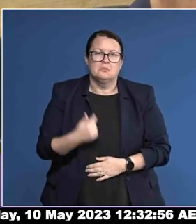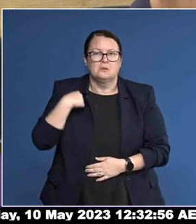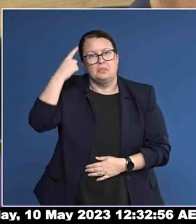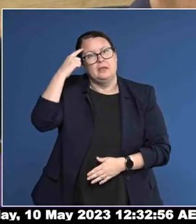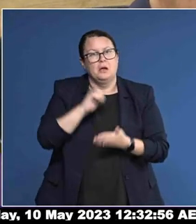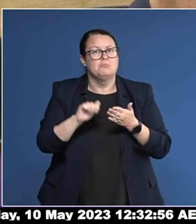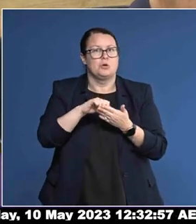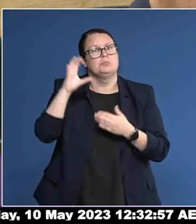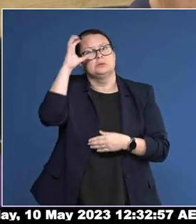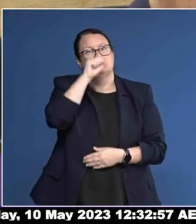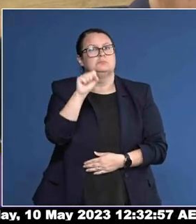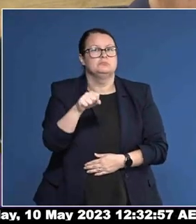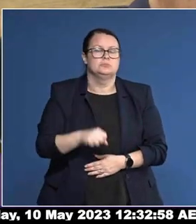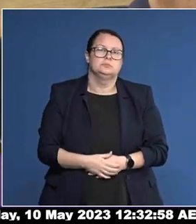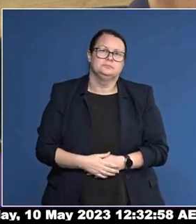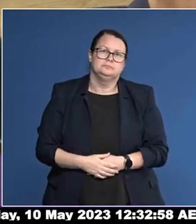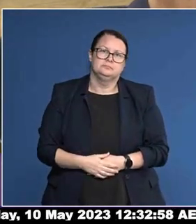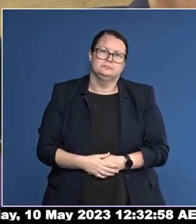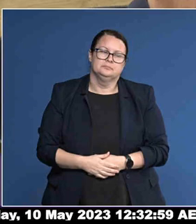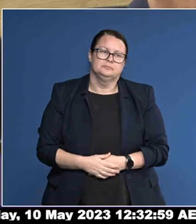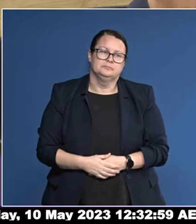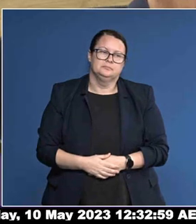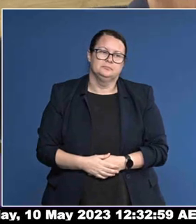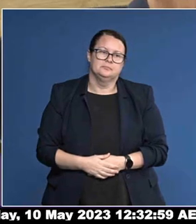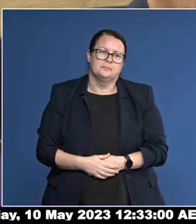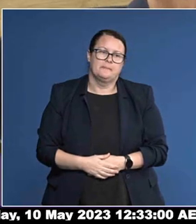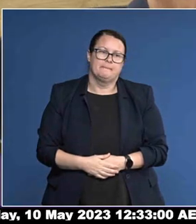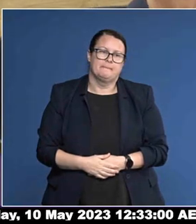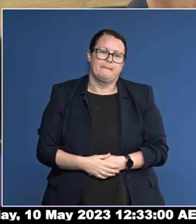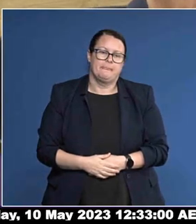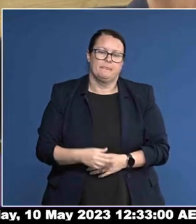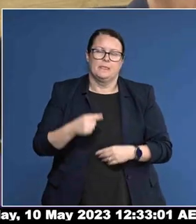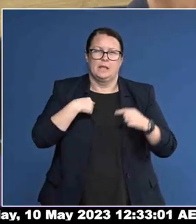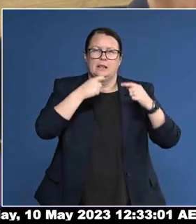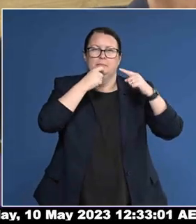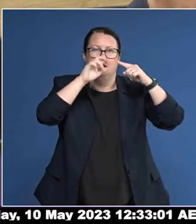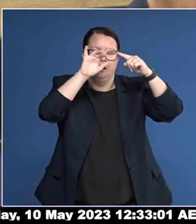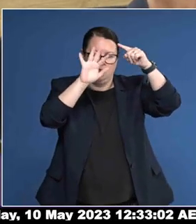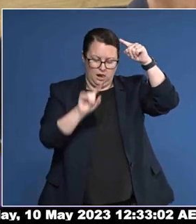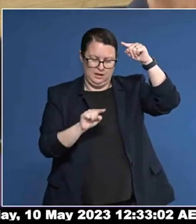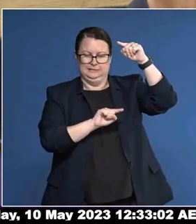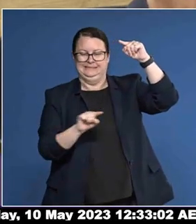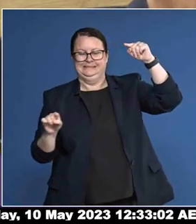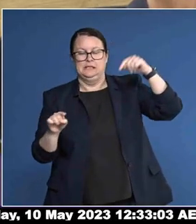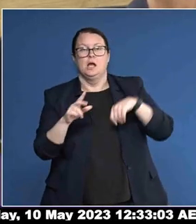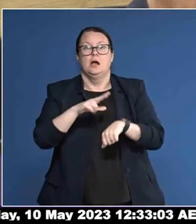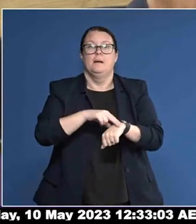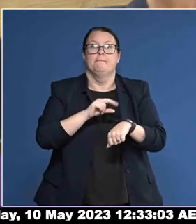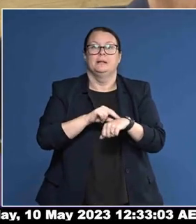And I'll just jump down a little bit. It says that: 'The police contacted Crisis Care.'